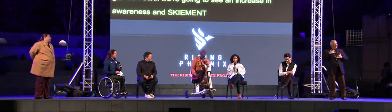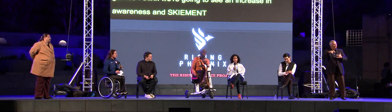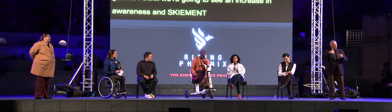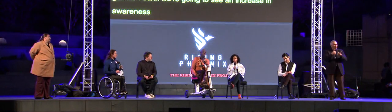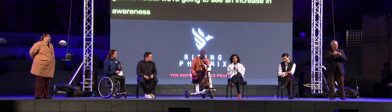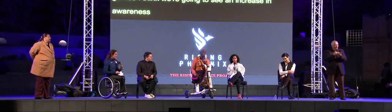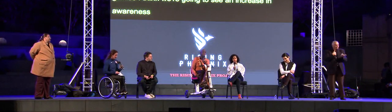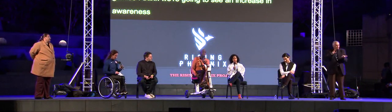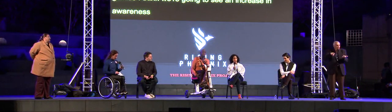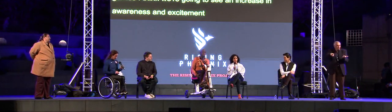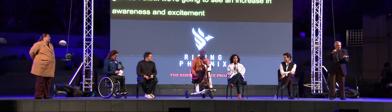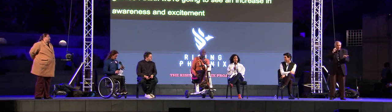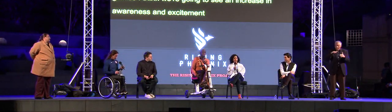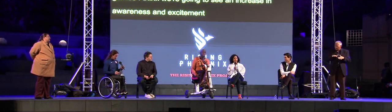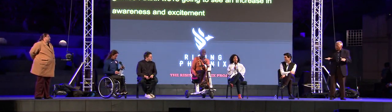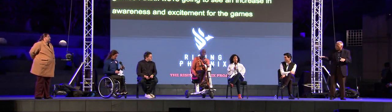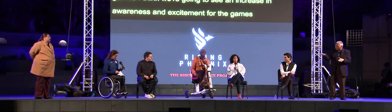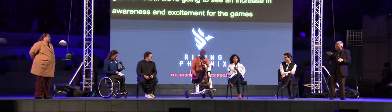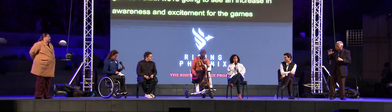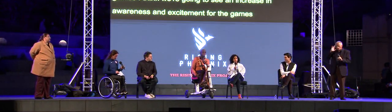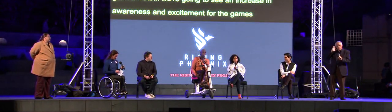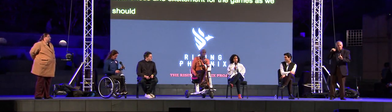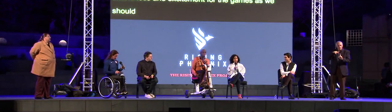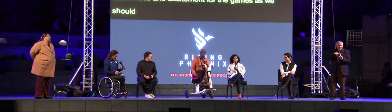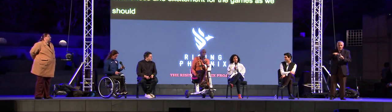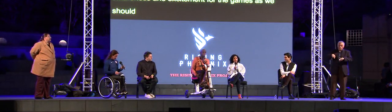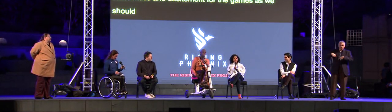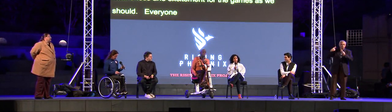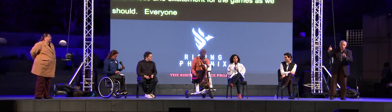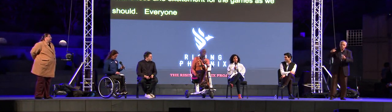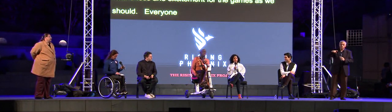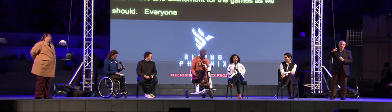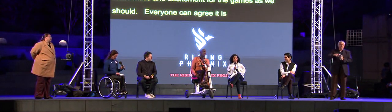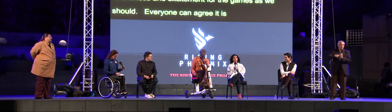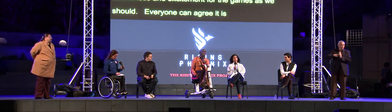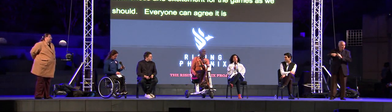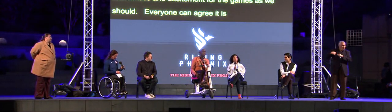I think everyone here can agree that it's long overdue for us